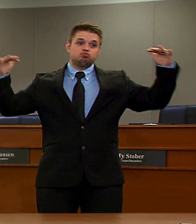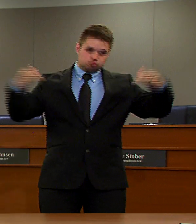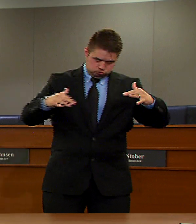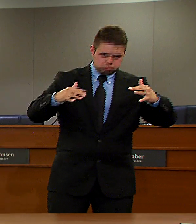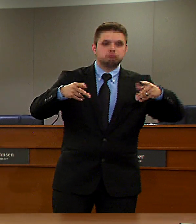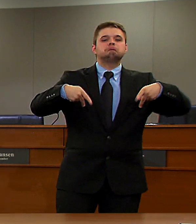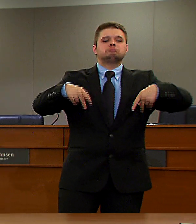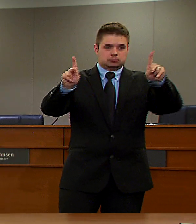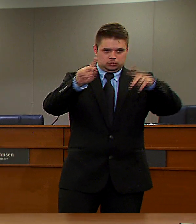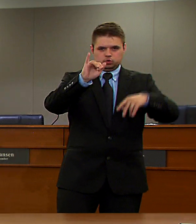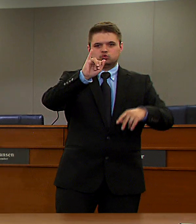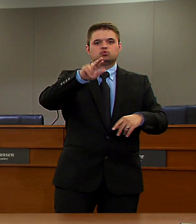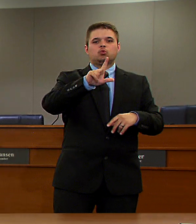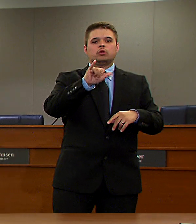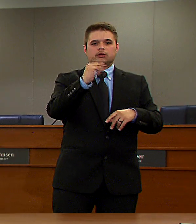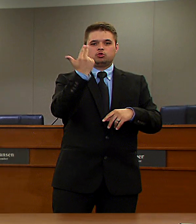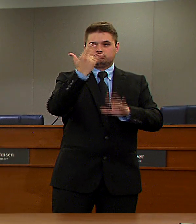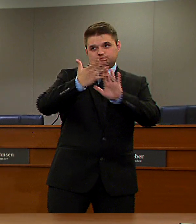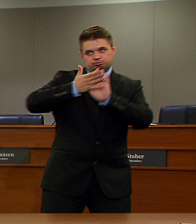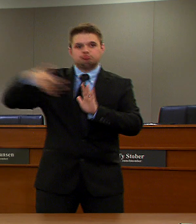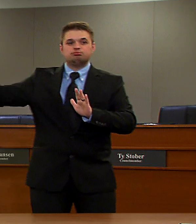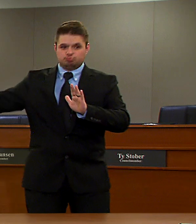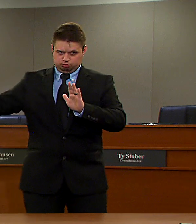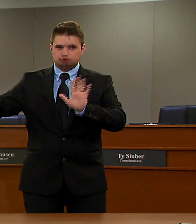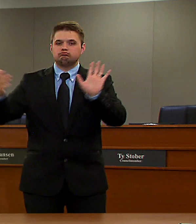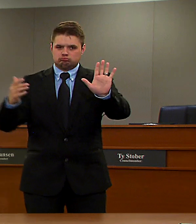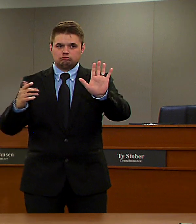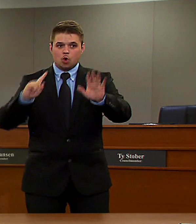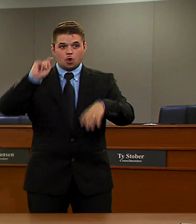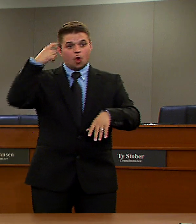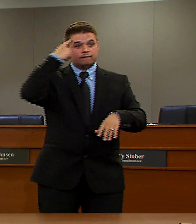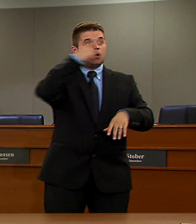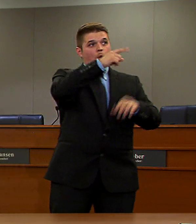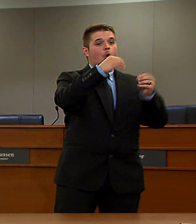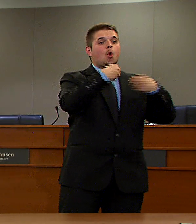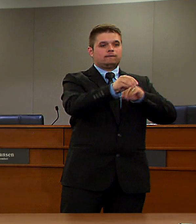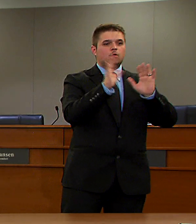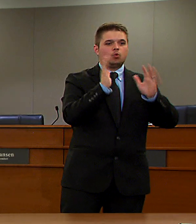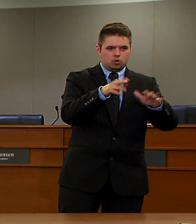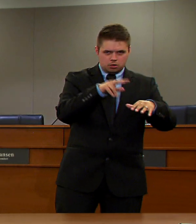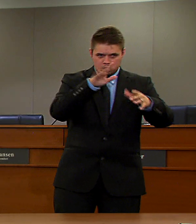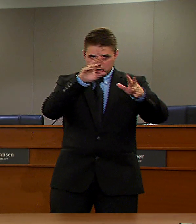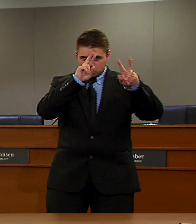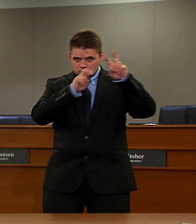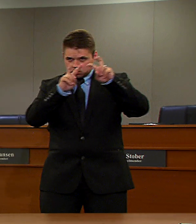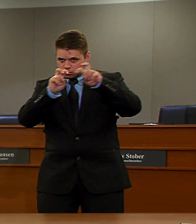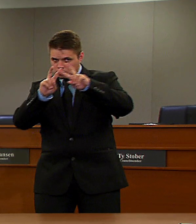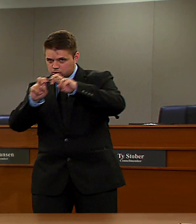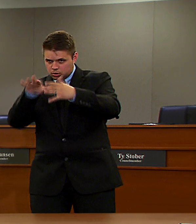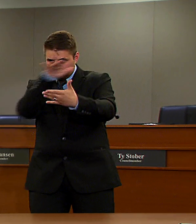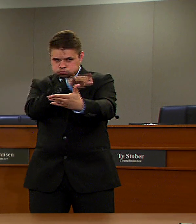The Governor's office said they'll be looking at the data all through the months to make sure that we're on track for